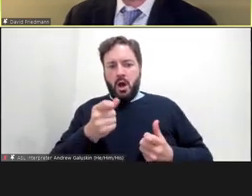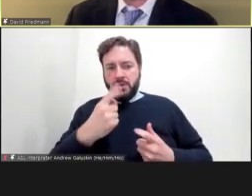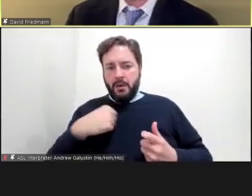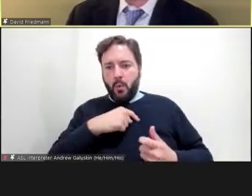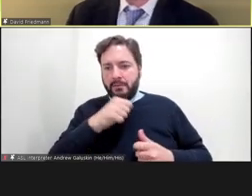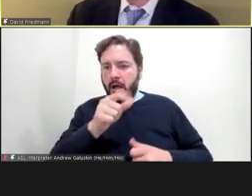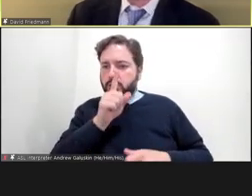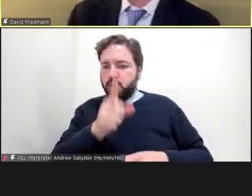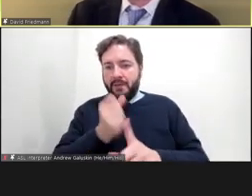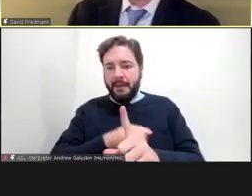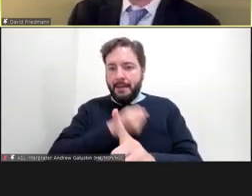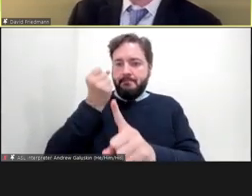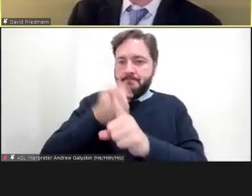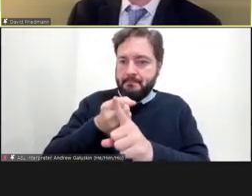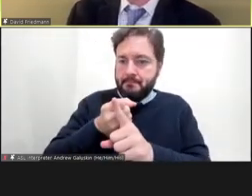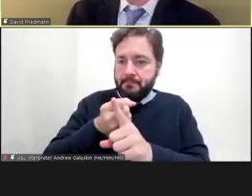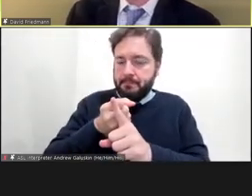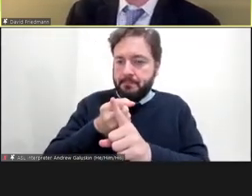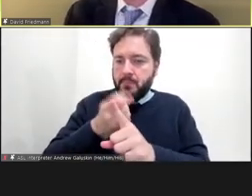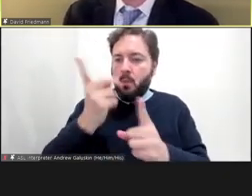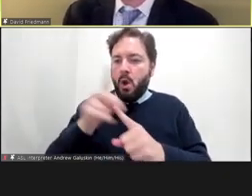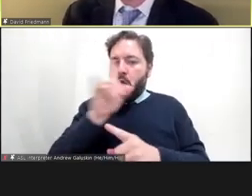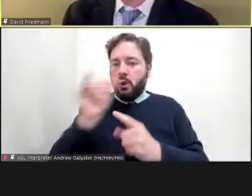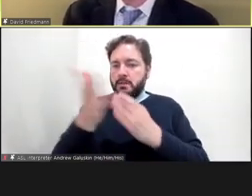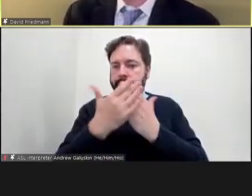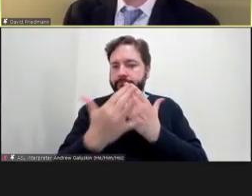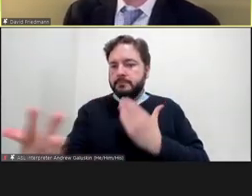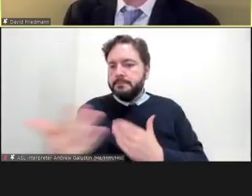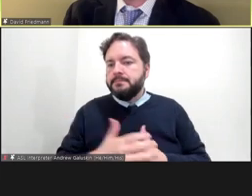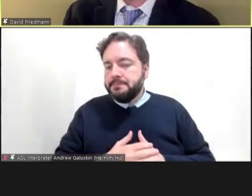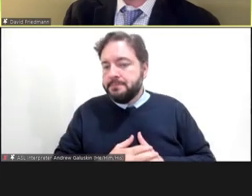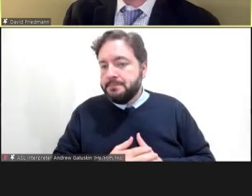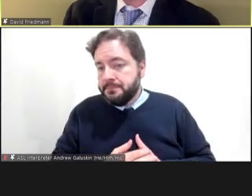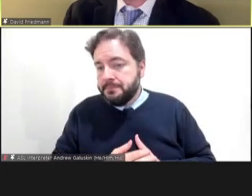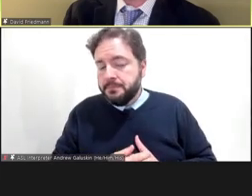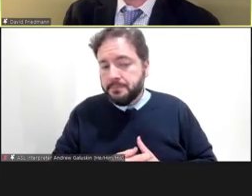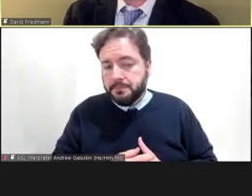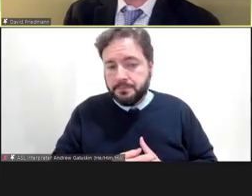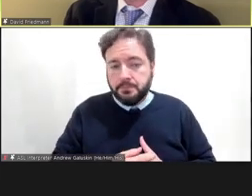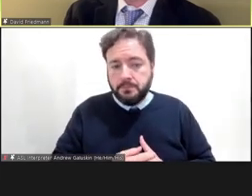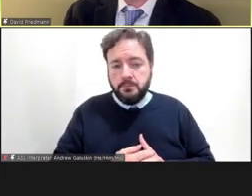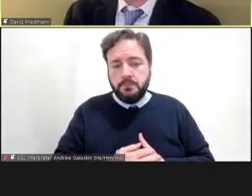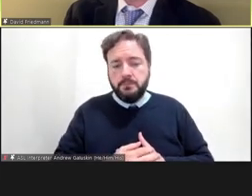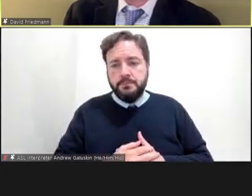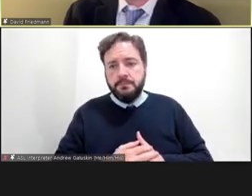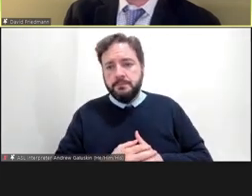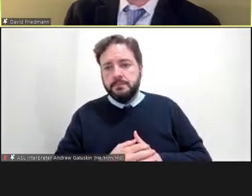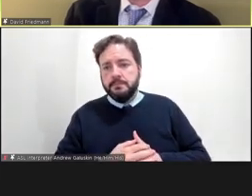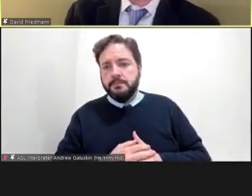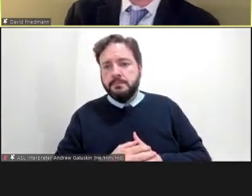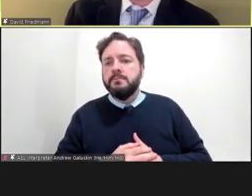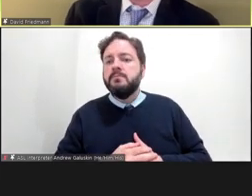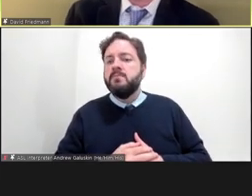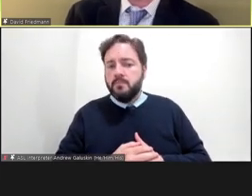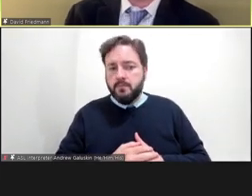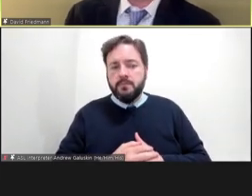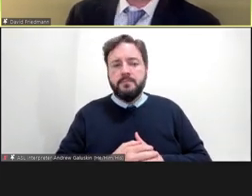or... To be able to determine exactly what results... What the meaning of these results are.